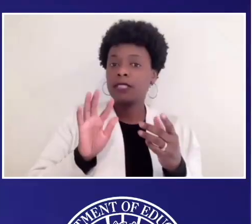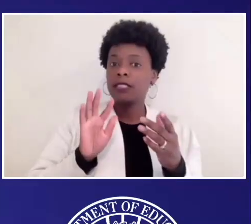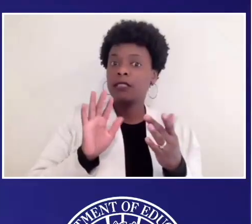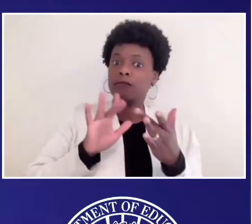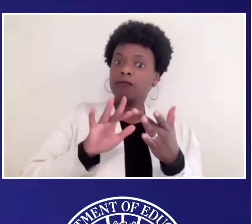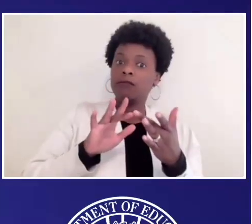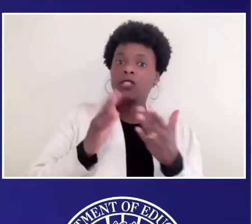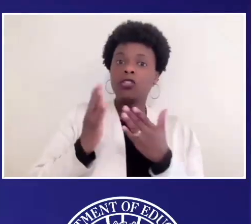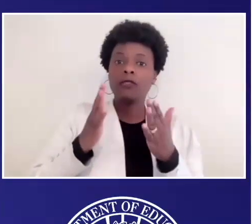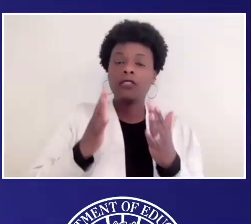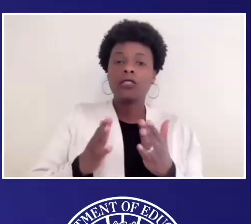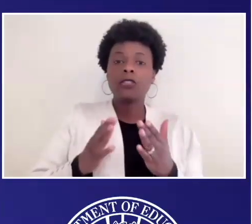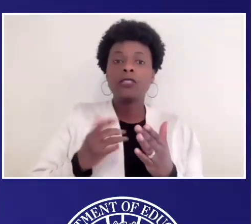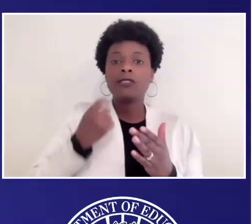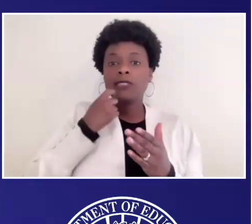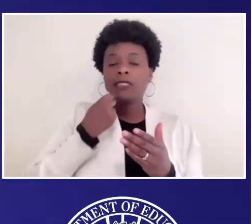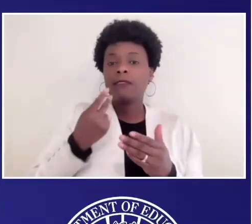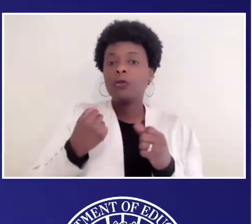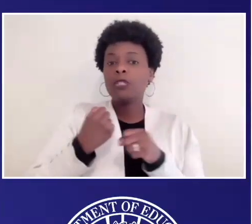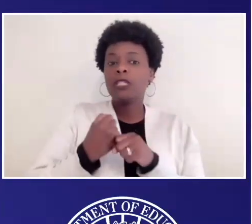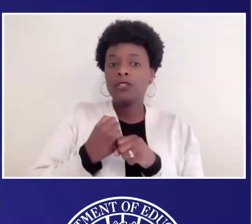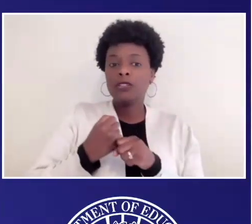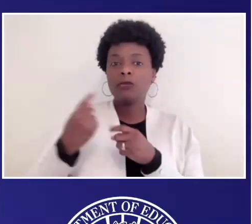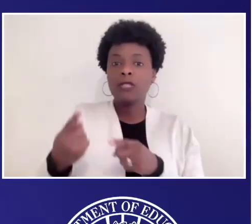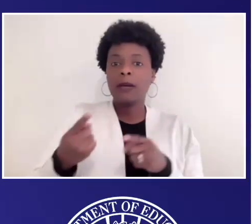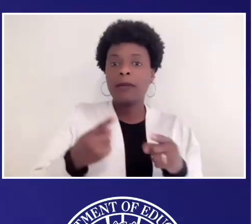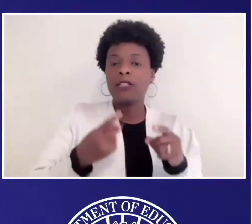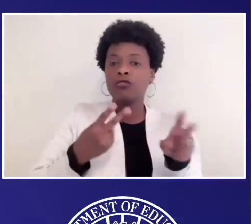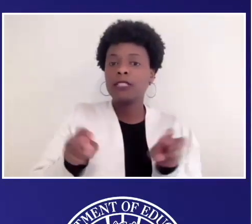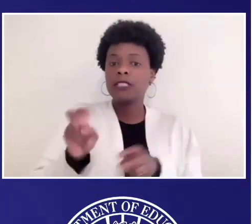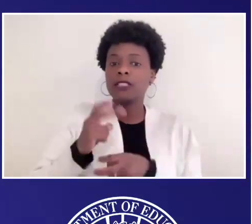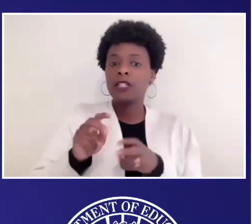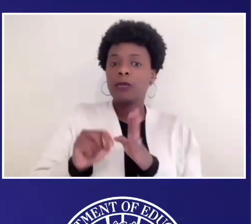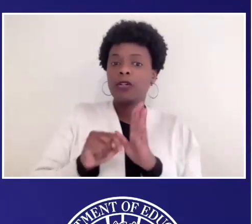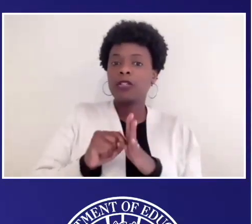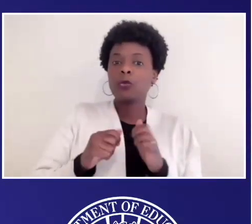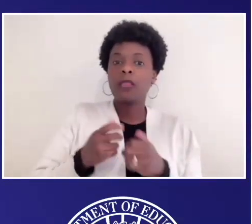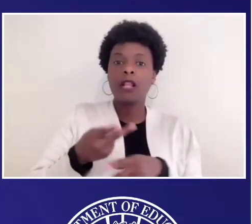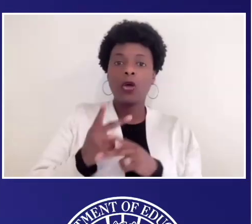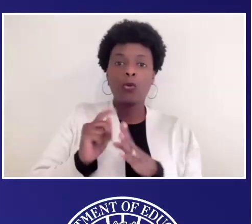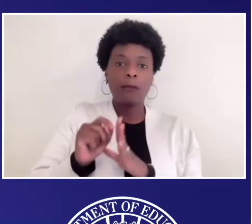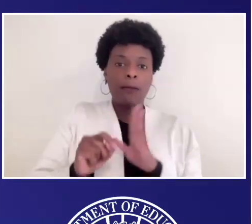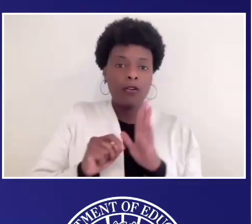few years with everything that's been happening in transitionary periods with the loan period. My question here is,